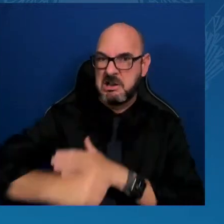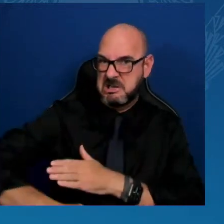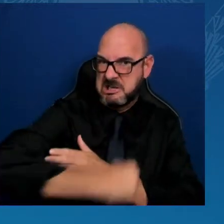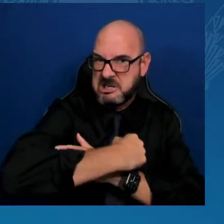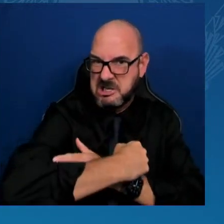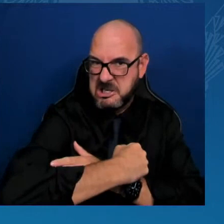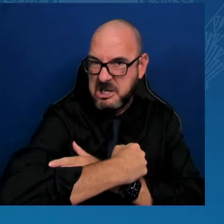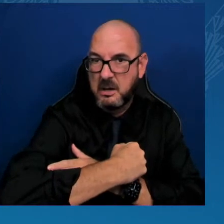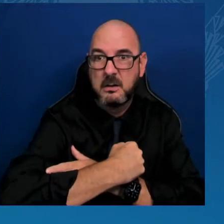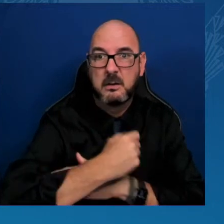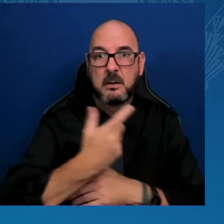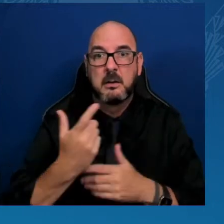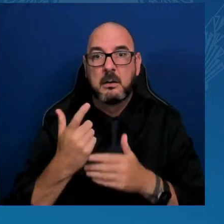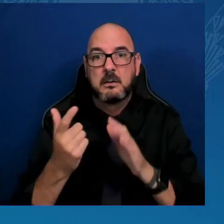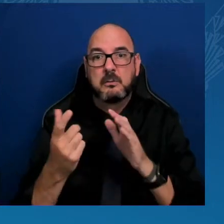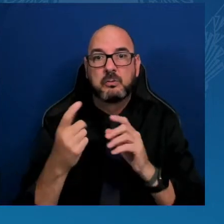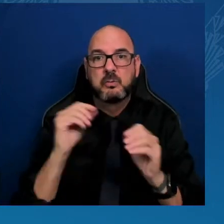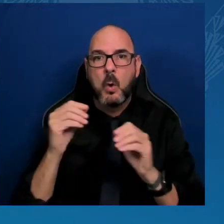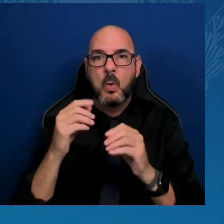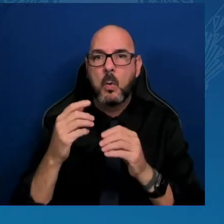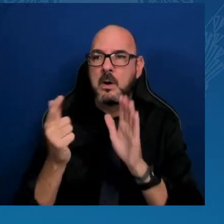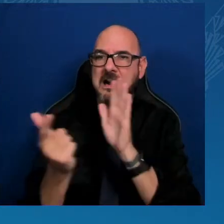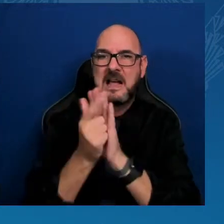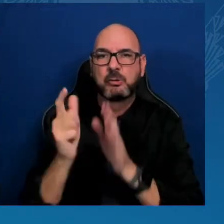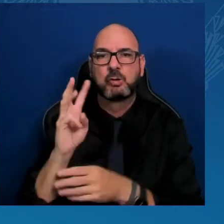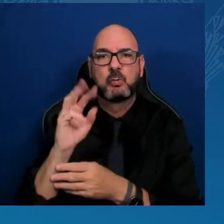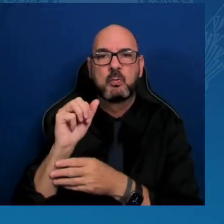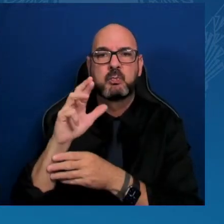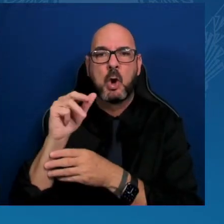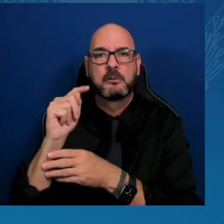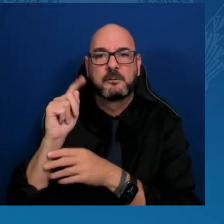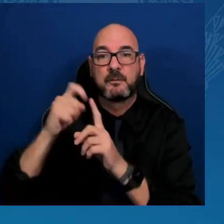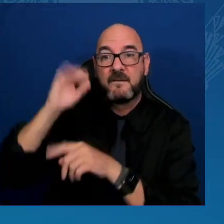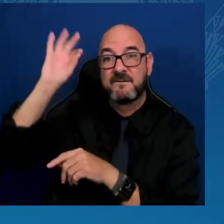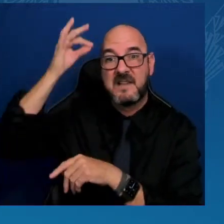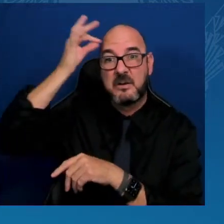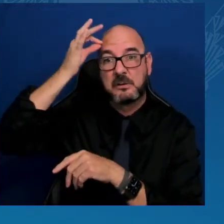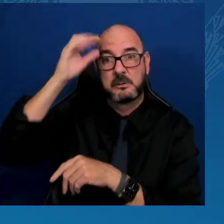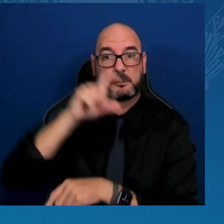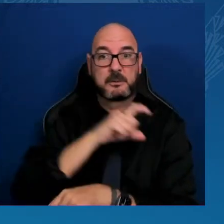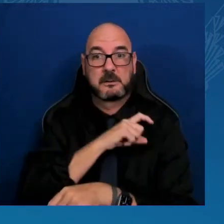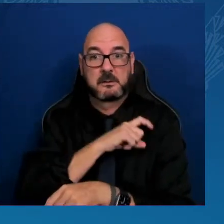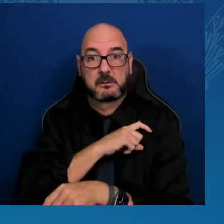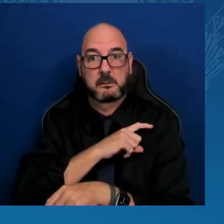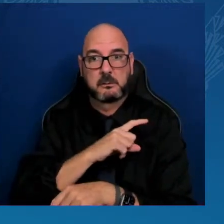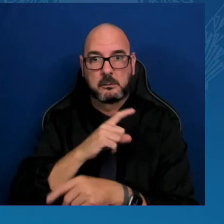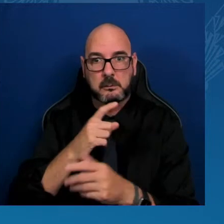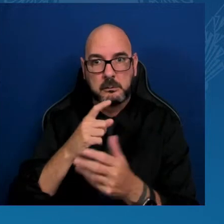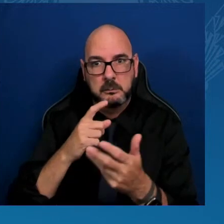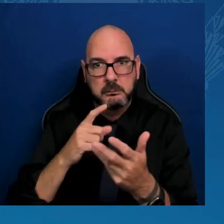And we will continue to work with civil rights leaders, law enforcement officials, and the leaders in this room